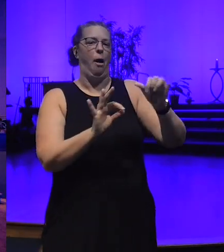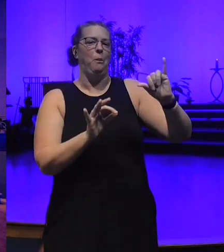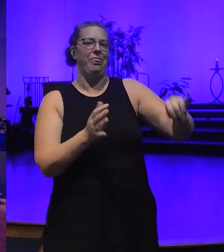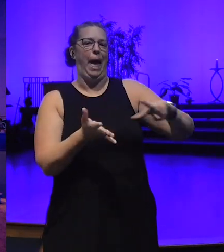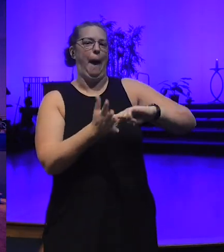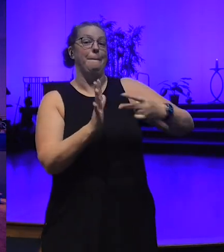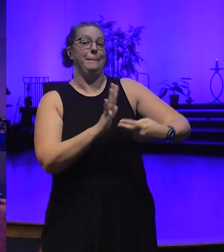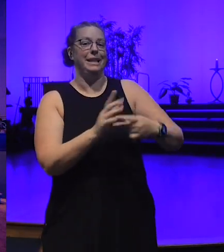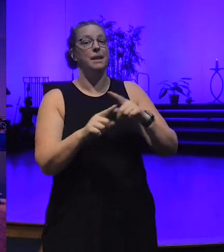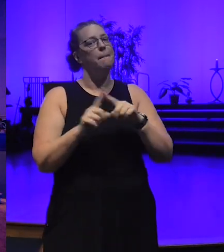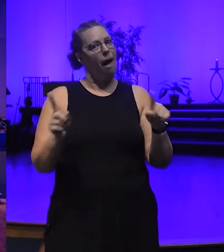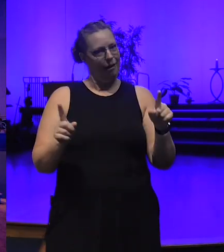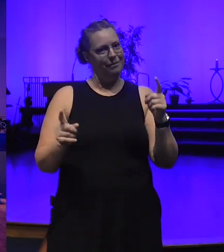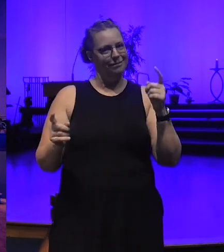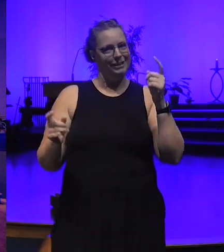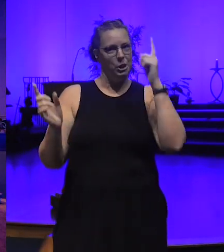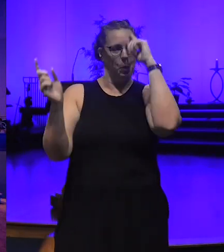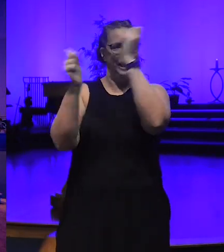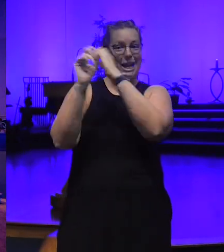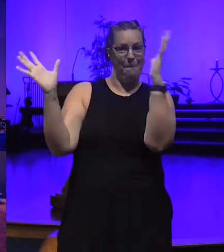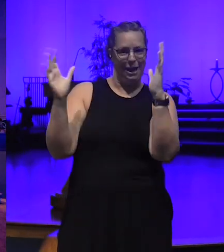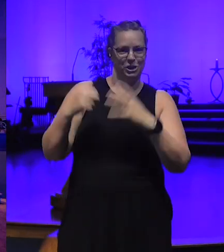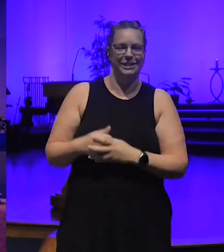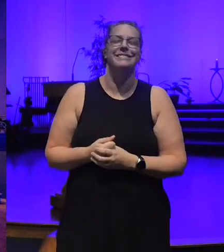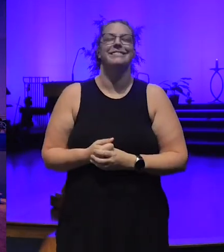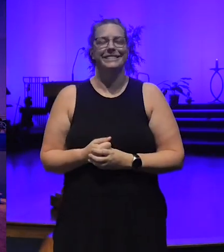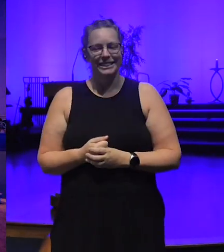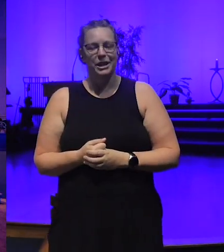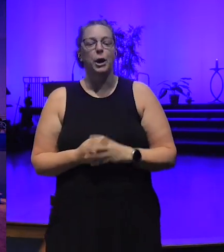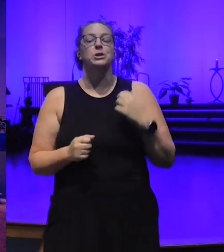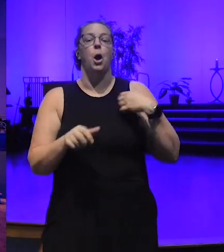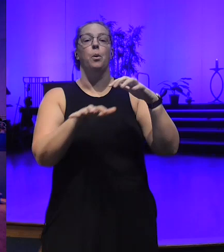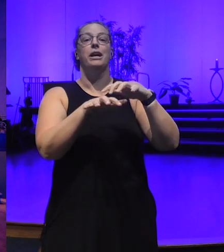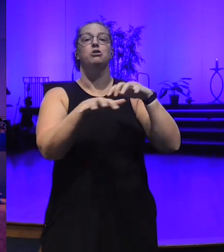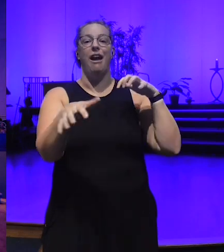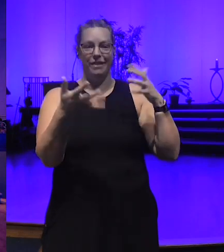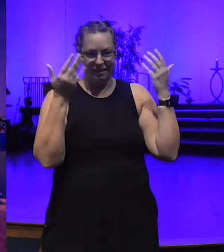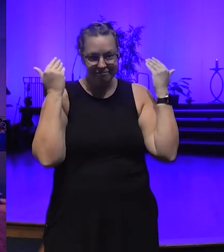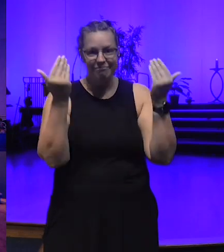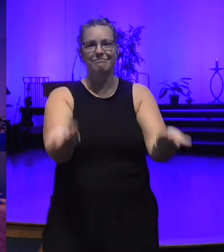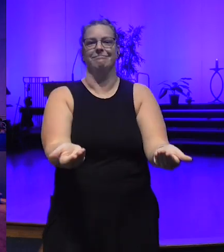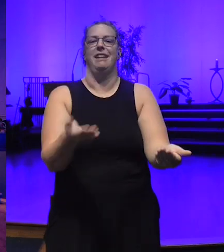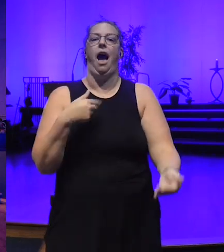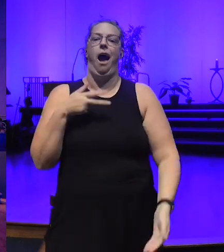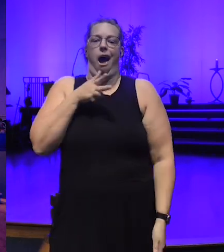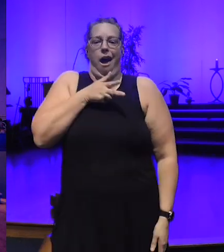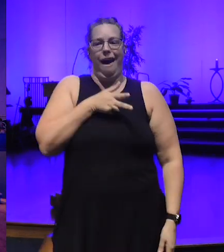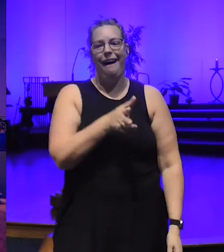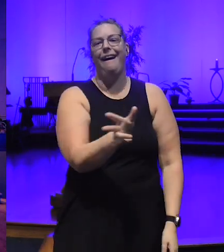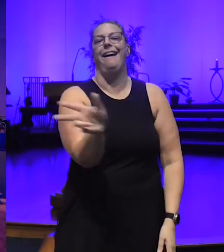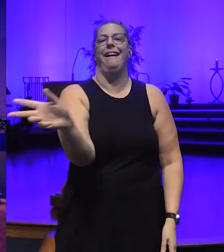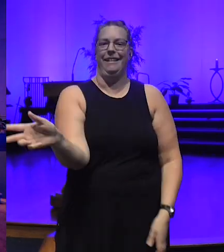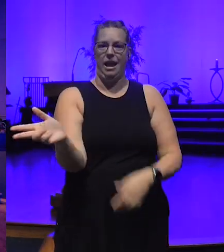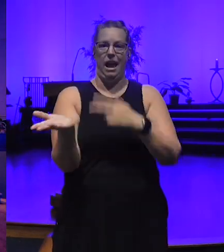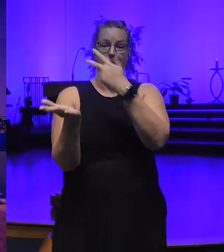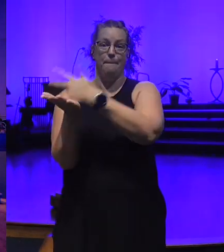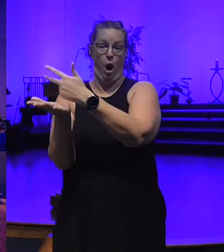I want him to know traffic finally opens up and I pull into the parking lot to uh drop Nancy off